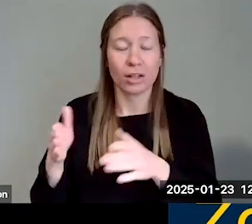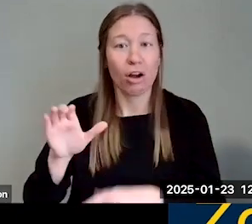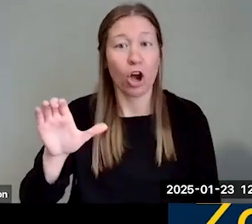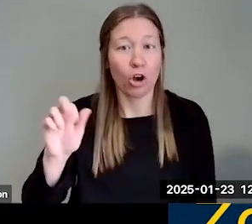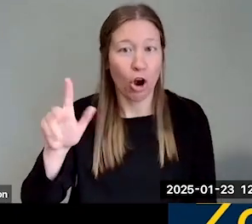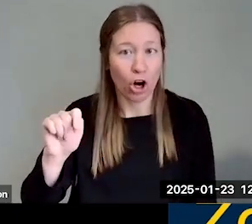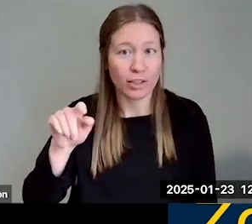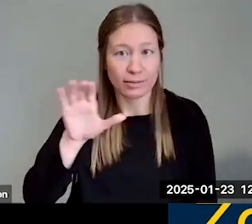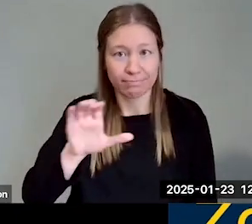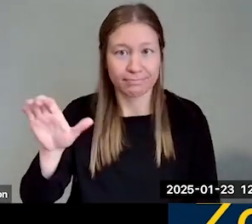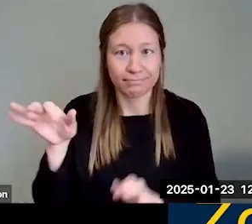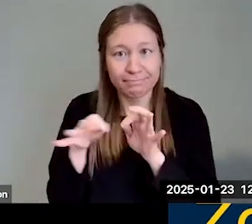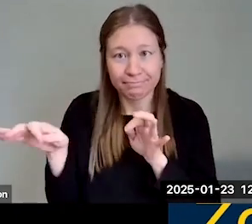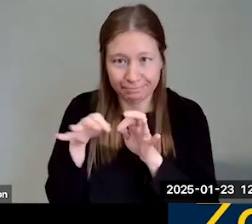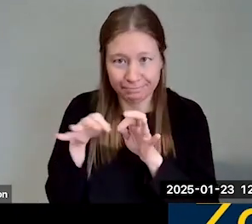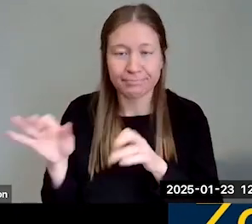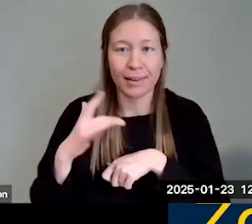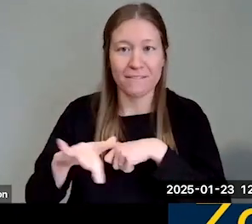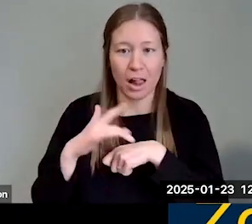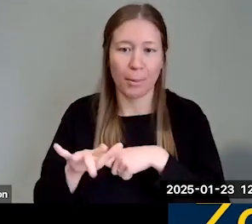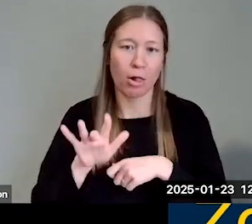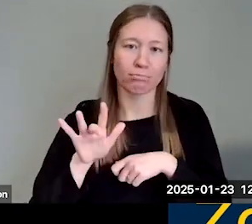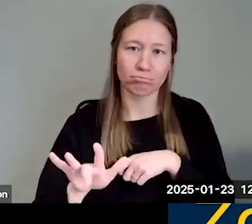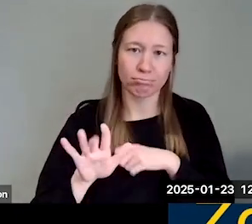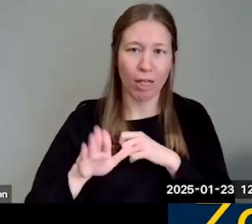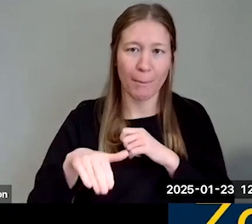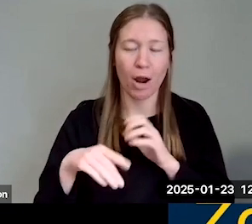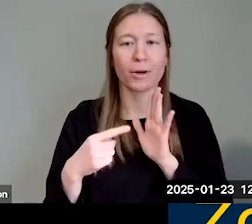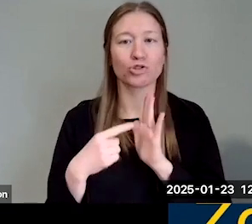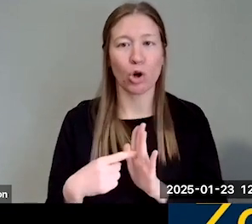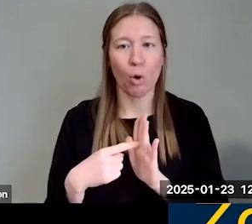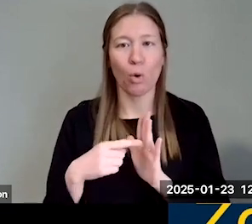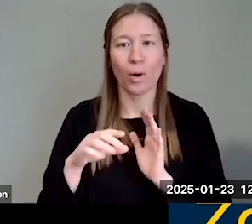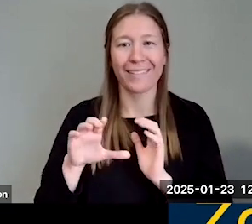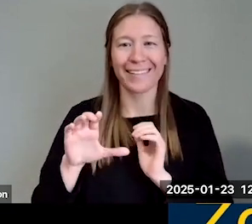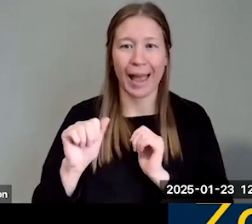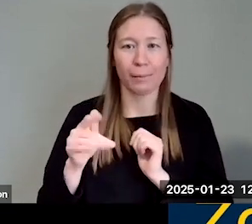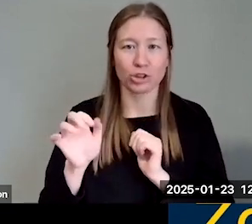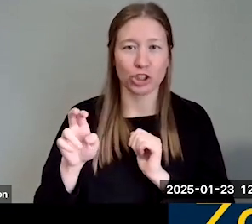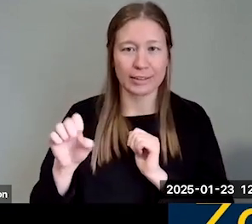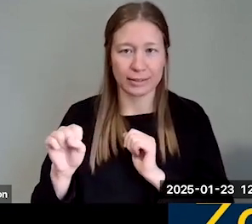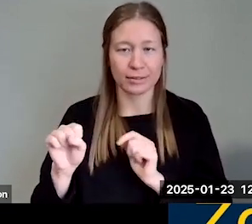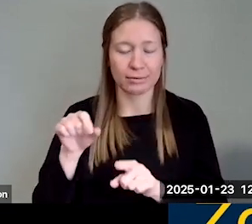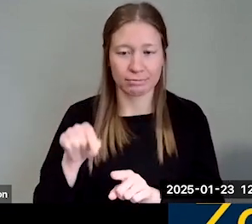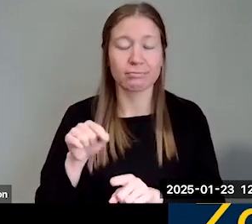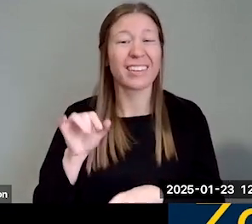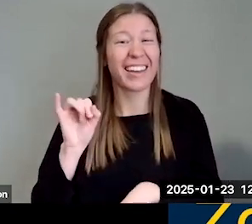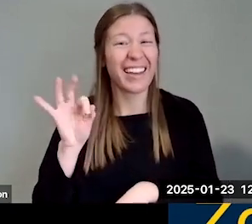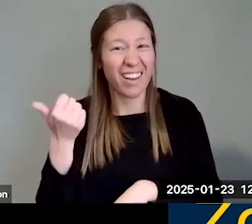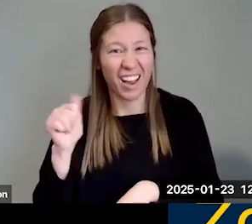by selecting Show Captions. If you have any difficulty, I do have a moderator with me,